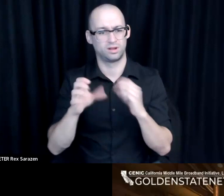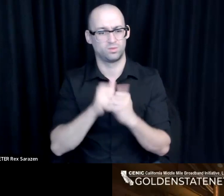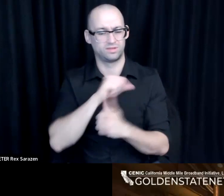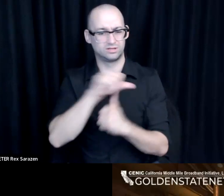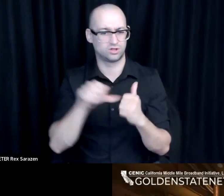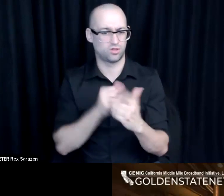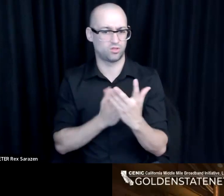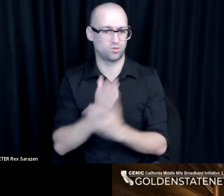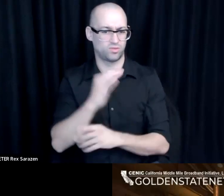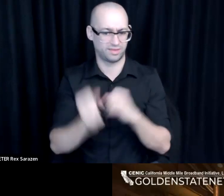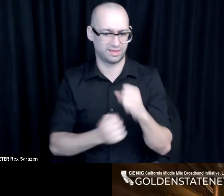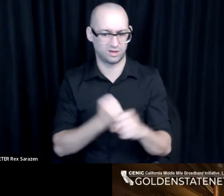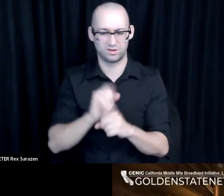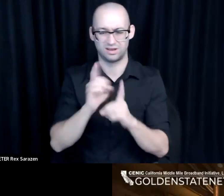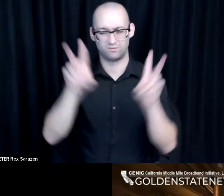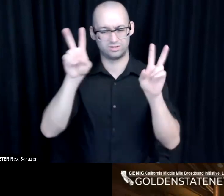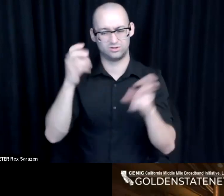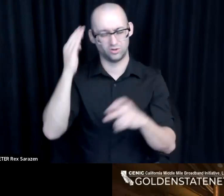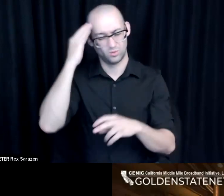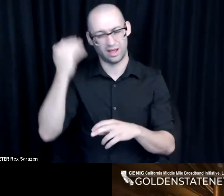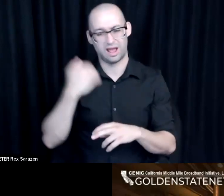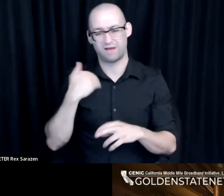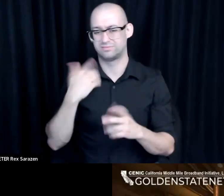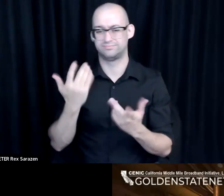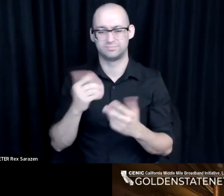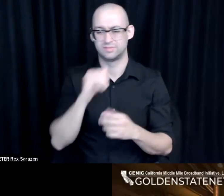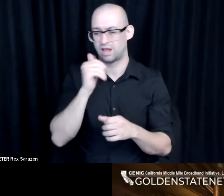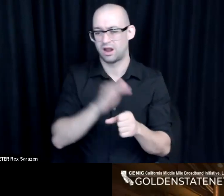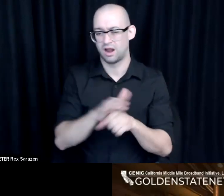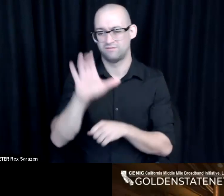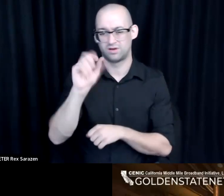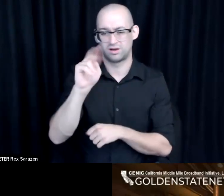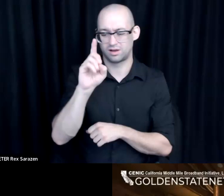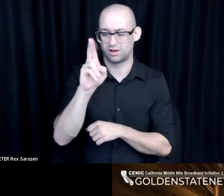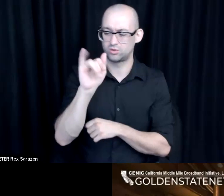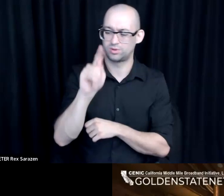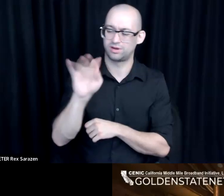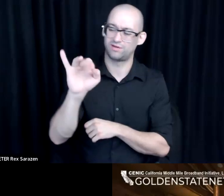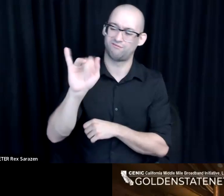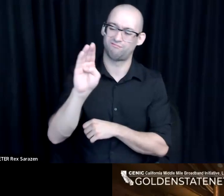we're short of, you know of conduit for fiber. And you know, does anybody have some? Or Hey, we’re